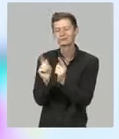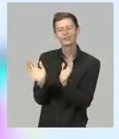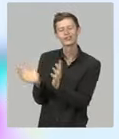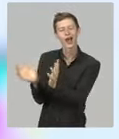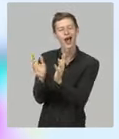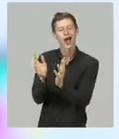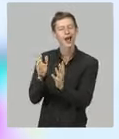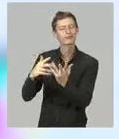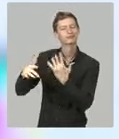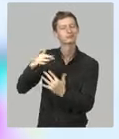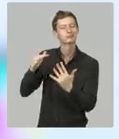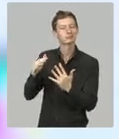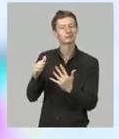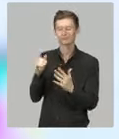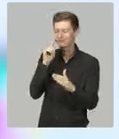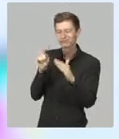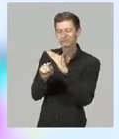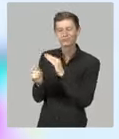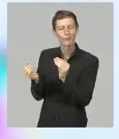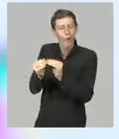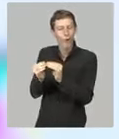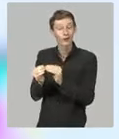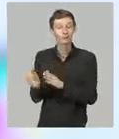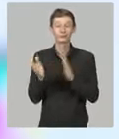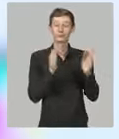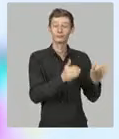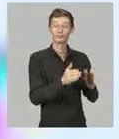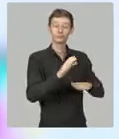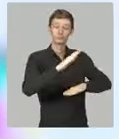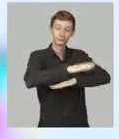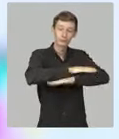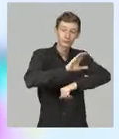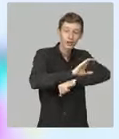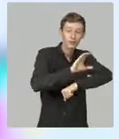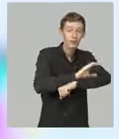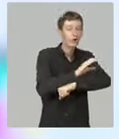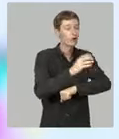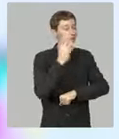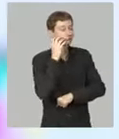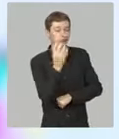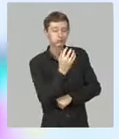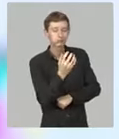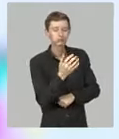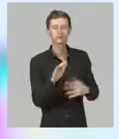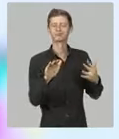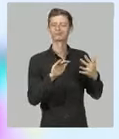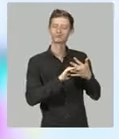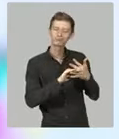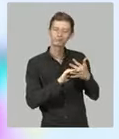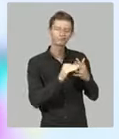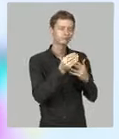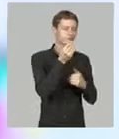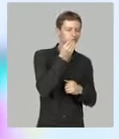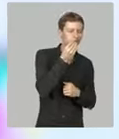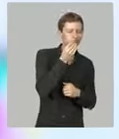OUTDOOR SCREEN THAT META SQUARE AND CONTINUED TO EXPLORE, NETWORK, AND CHAT WITH OTHER ATTENDEES AND DISCOVER MORE OF